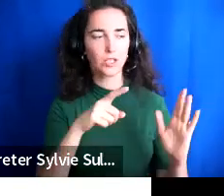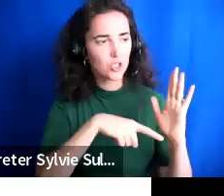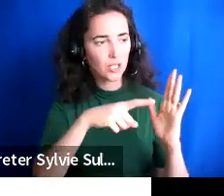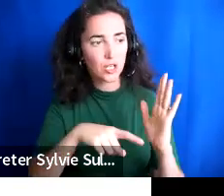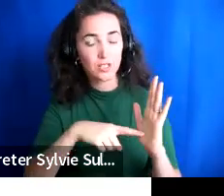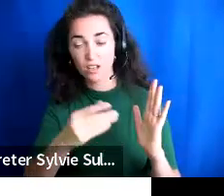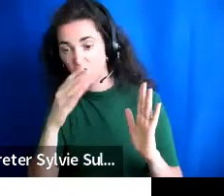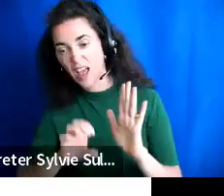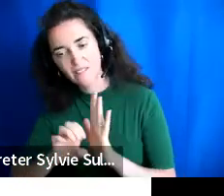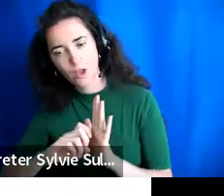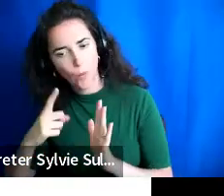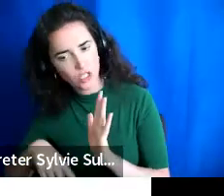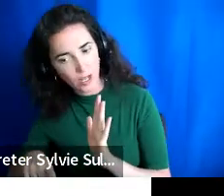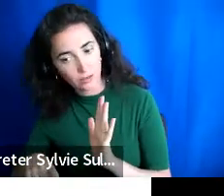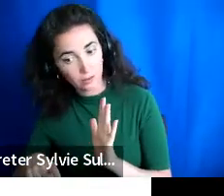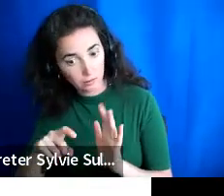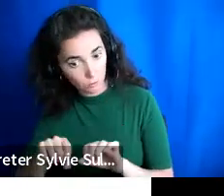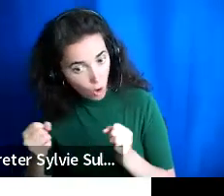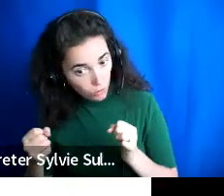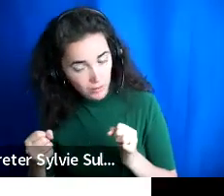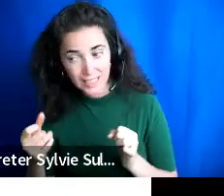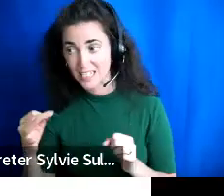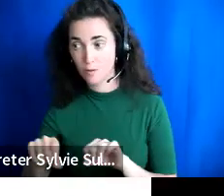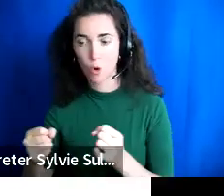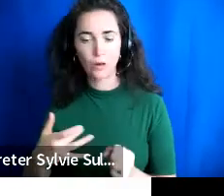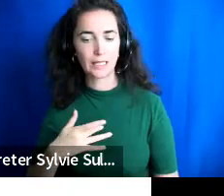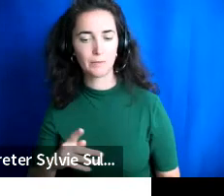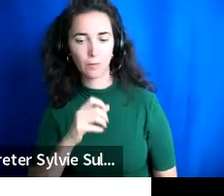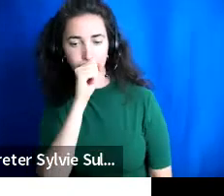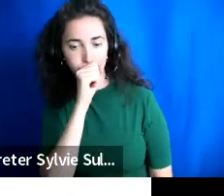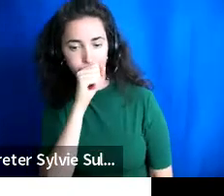Are they working a lot of times? No one tells the maintenance crew that the elevator is not working.